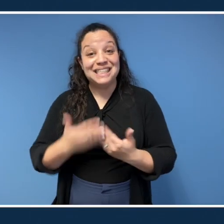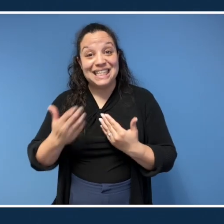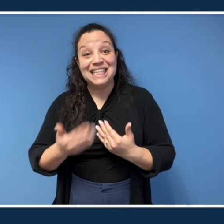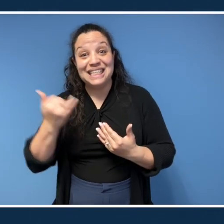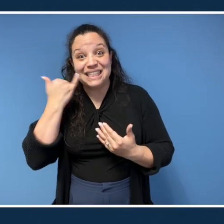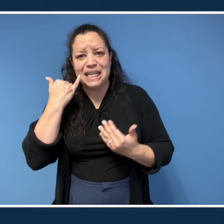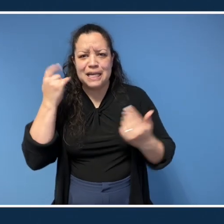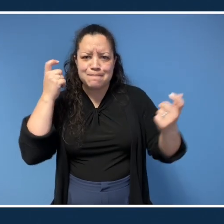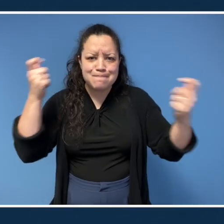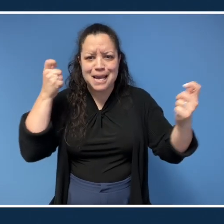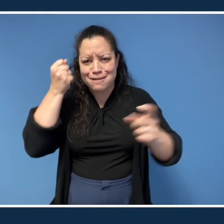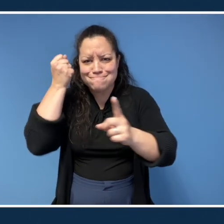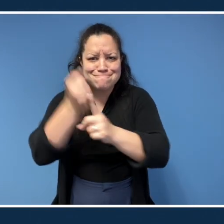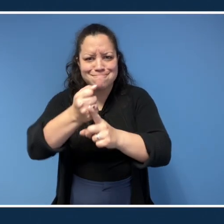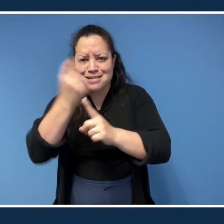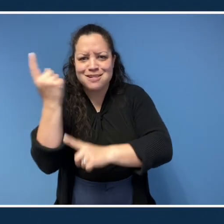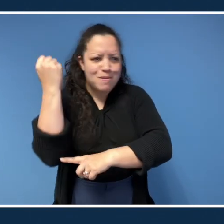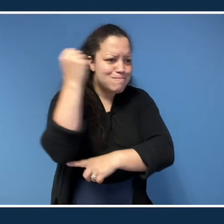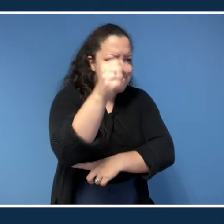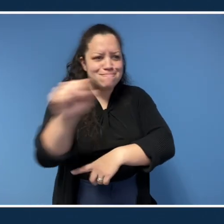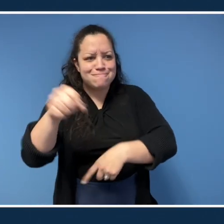those movements, but it's not easy to show up when those